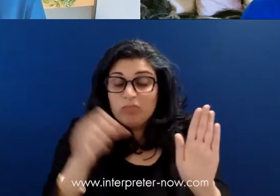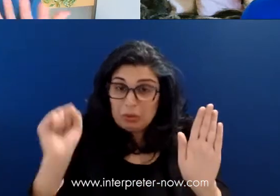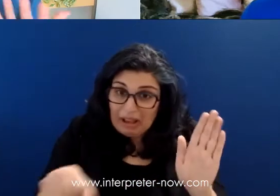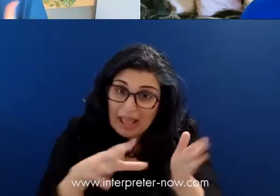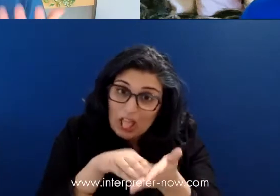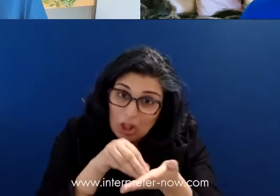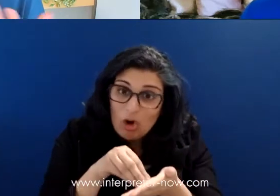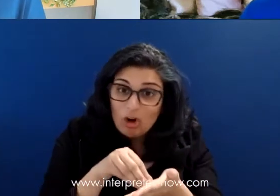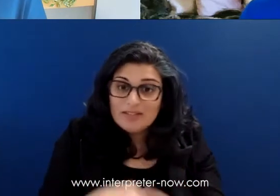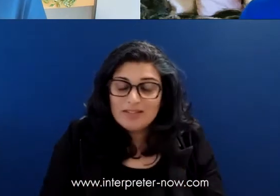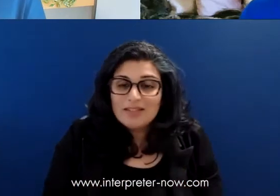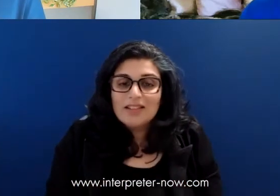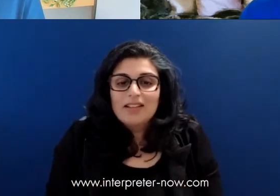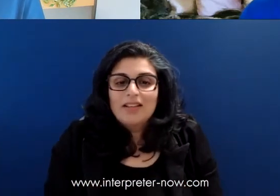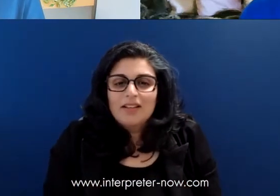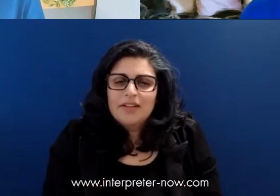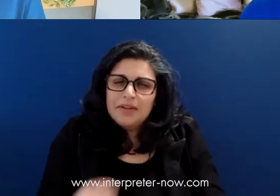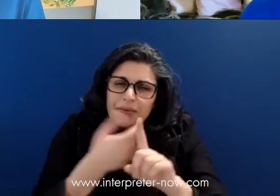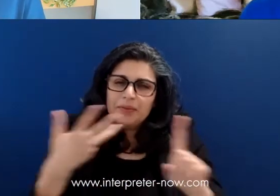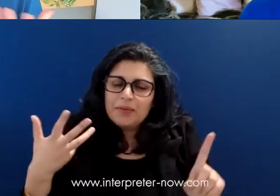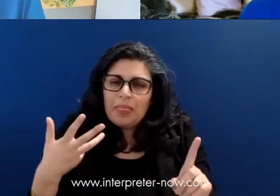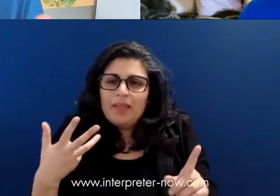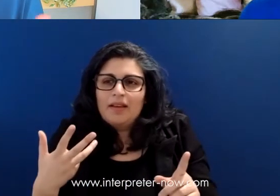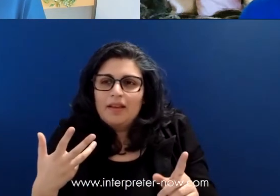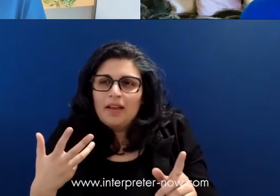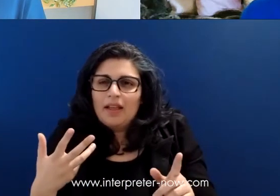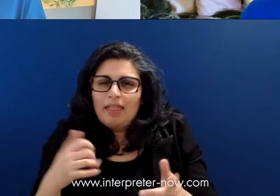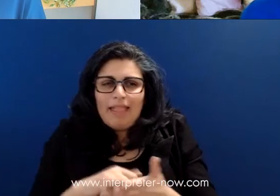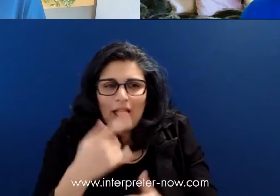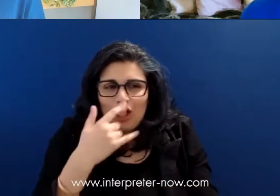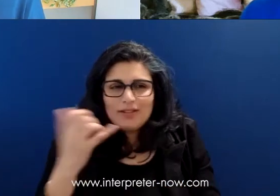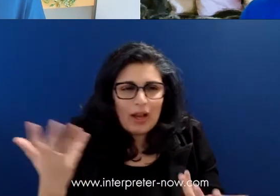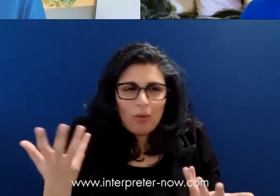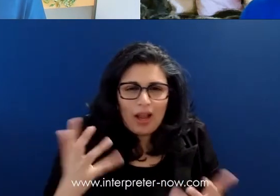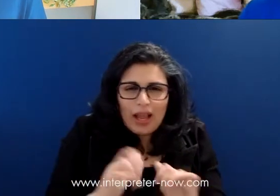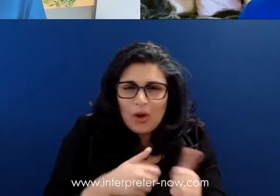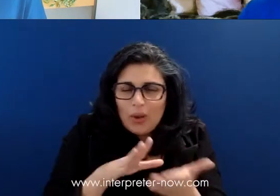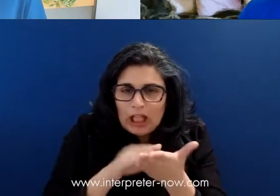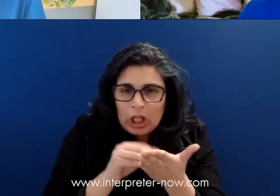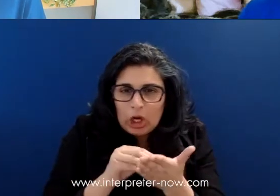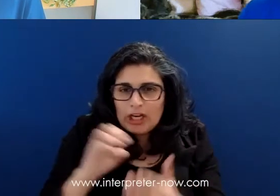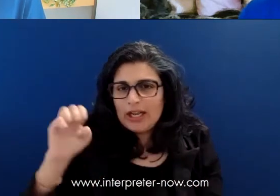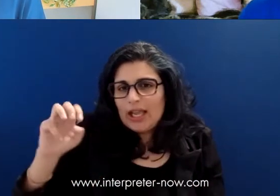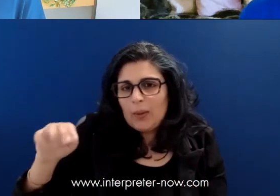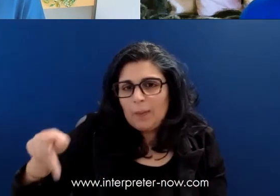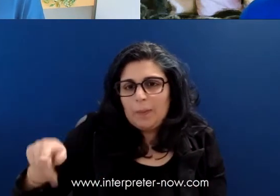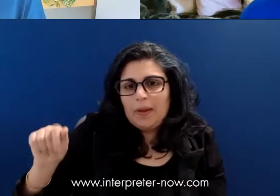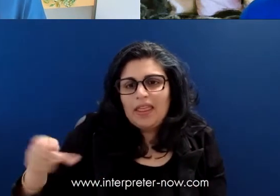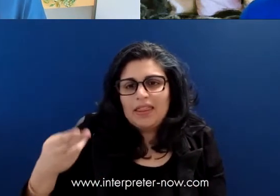Let's talk a little bit about what that looks like. How do we learn empathy? How can empathy be learned?